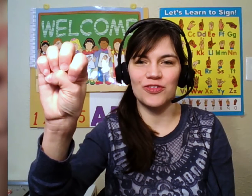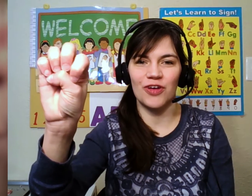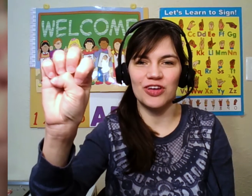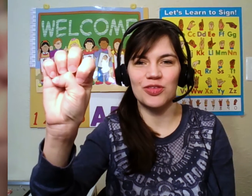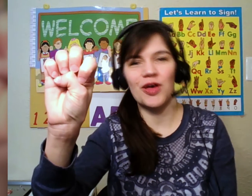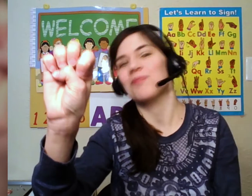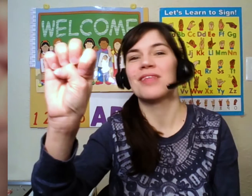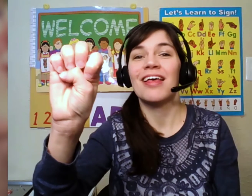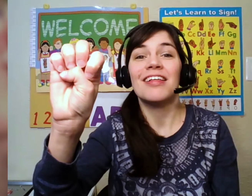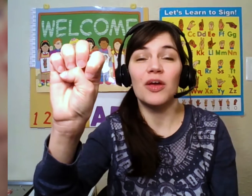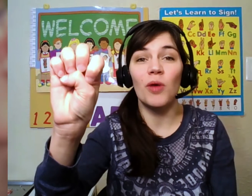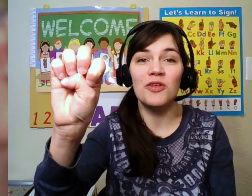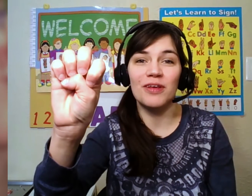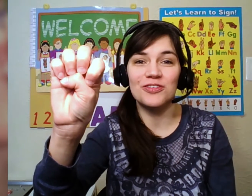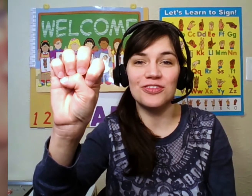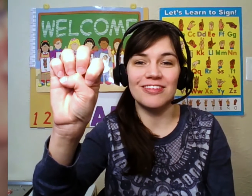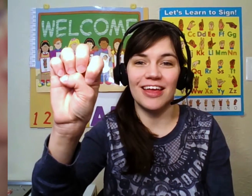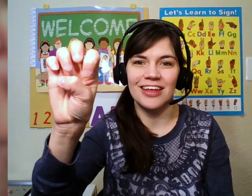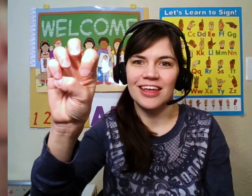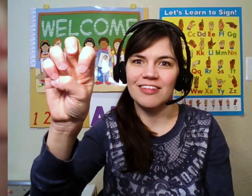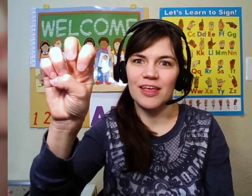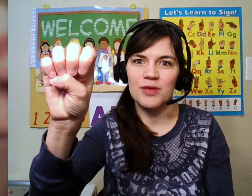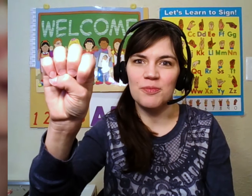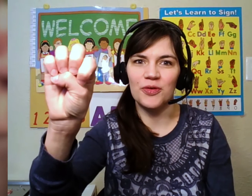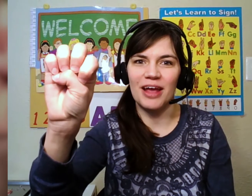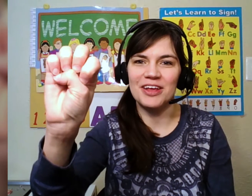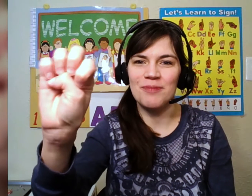fingers are on your thumb. Like one of my students said, it's like people are